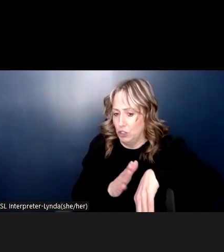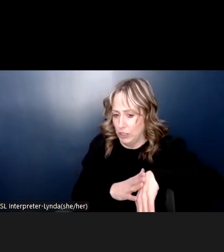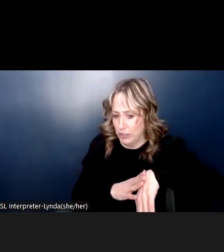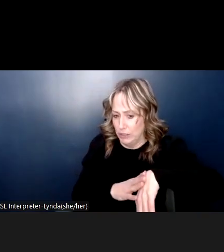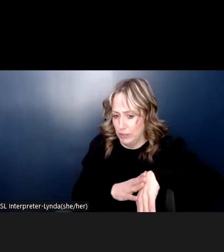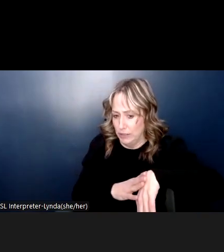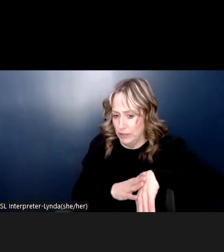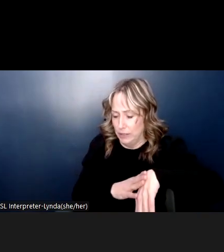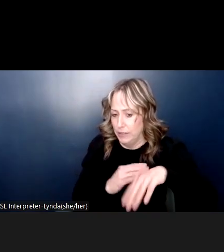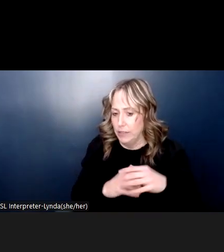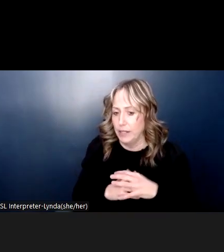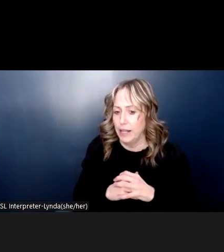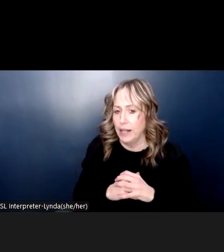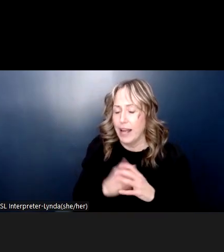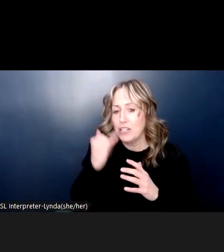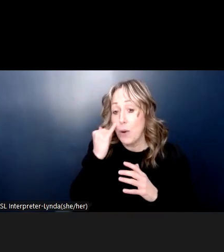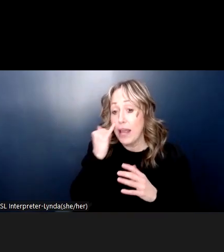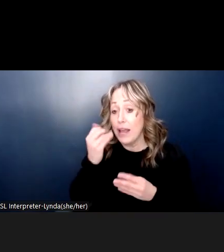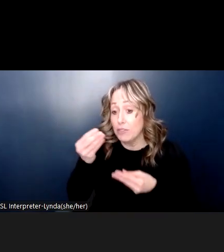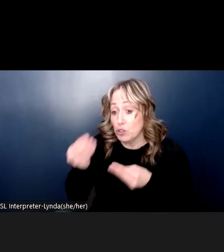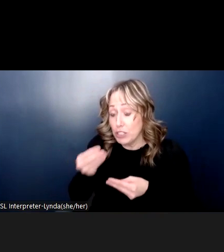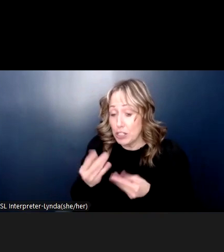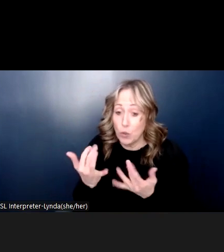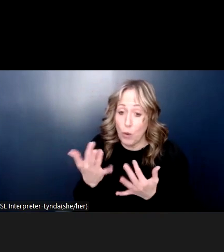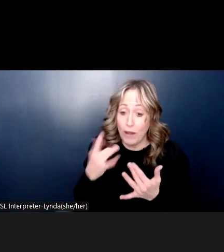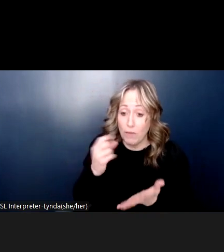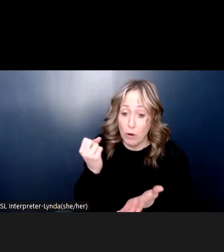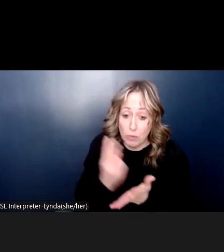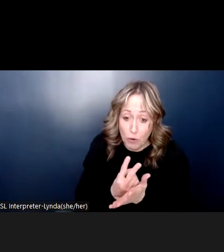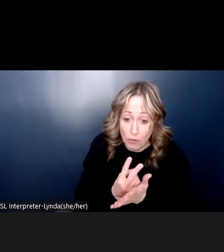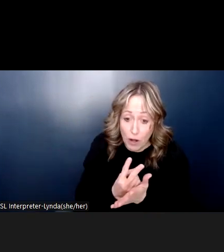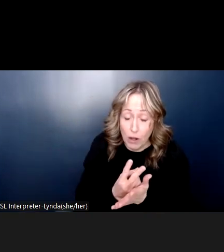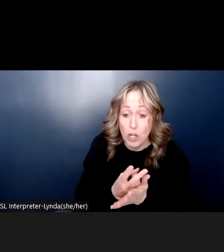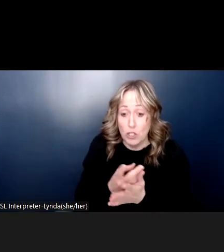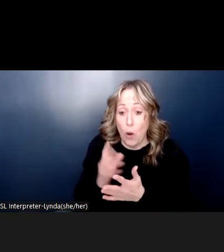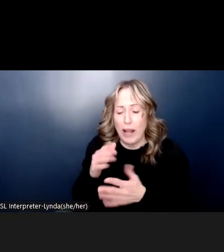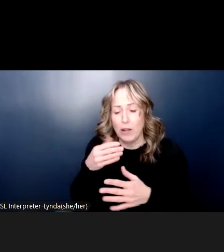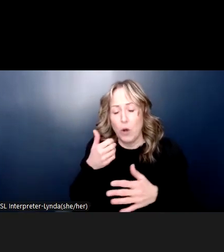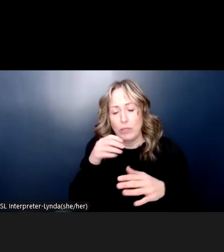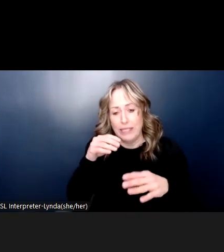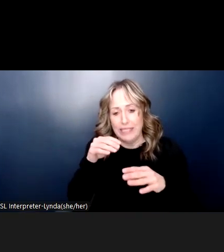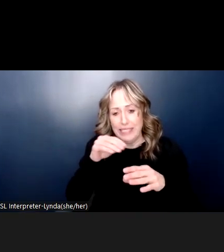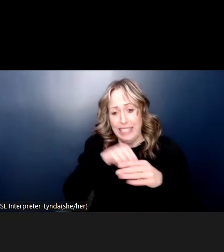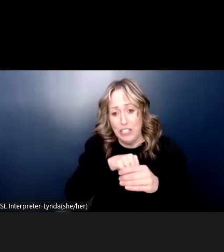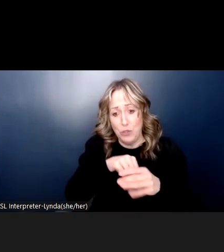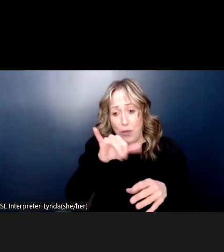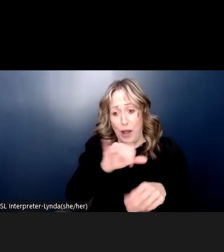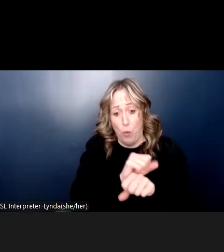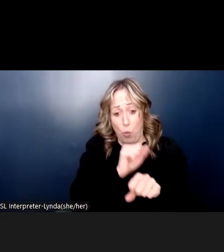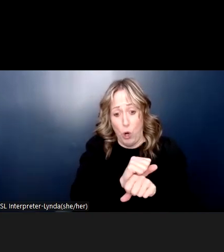If, a transaction is awaiting approval of mosaic, you said it goes into their work list. Do they get an actual notification, or is it simply in their work list?